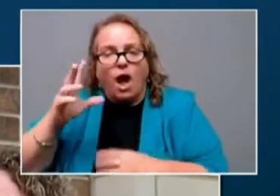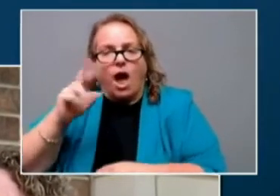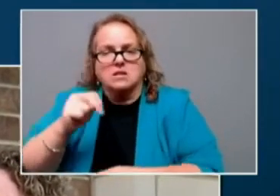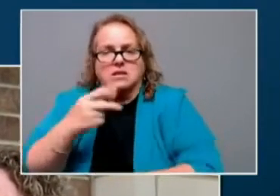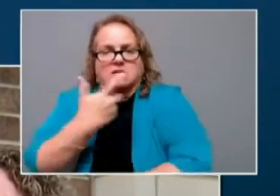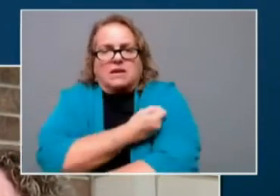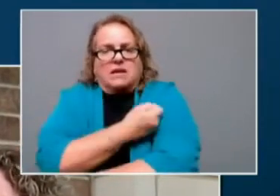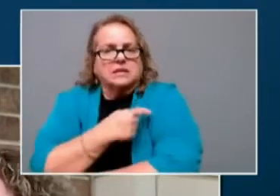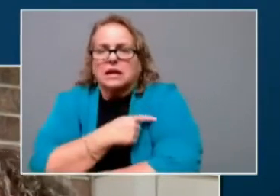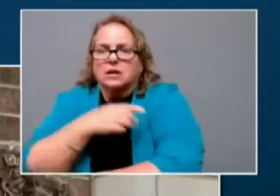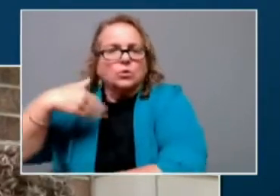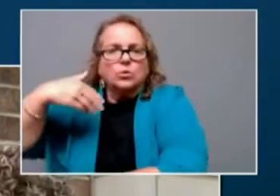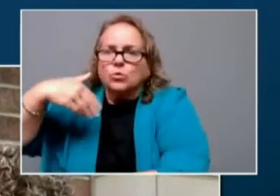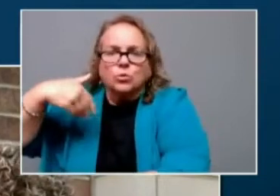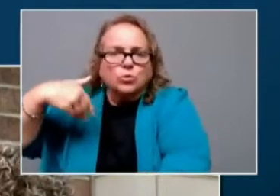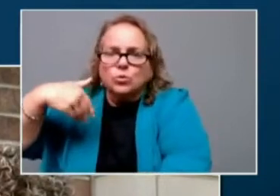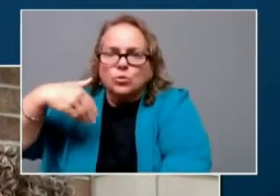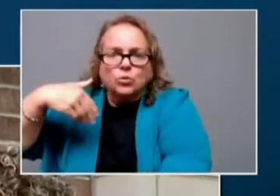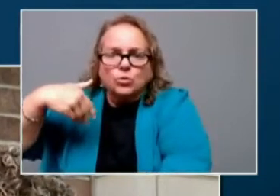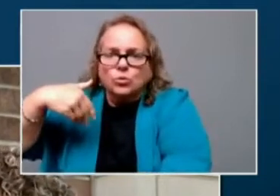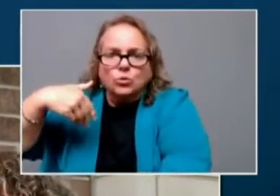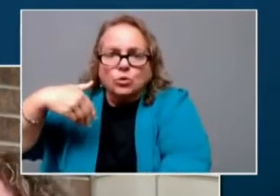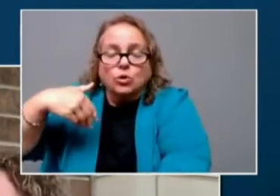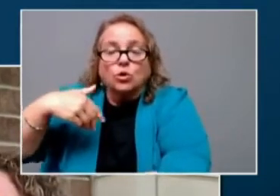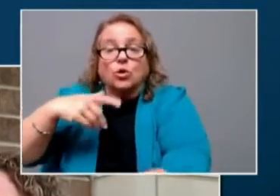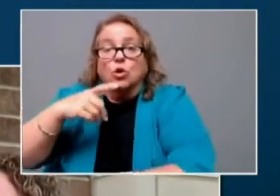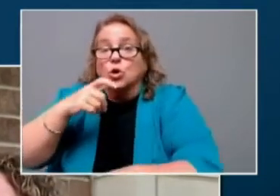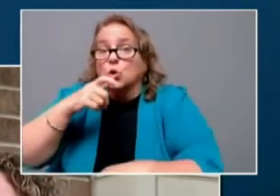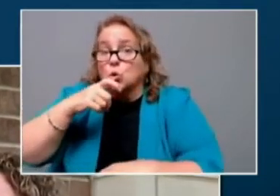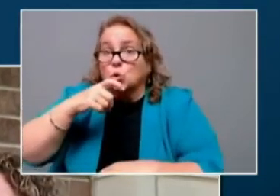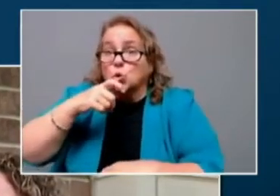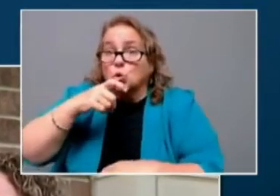are vaccinated aren't getting us sick aren't having to be admitted typically